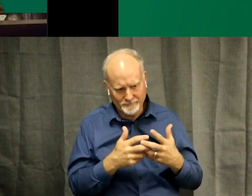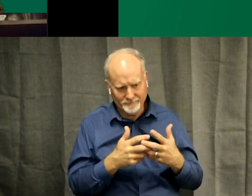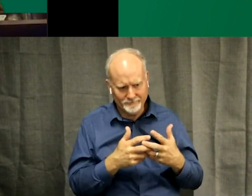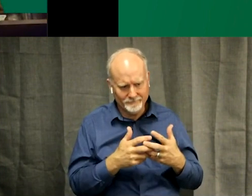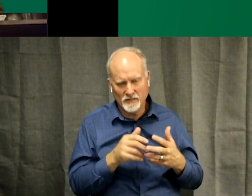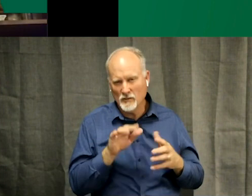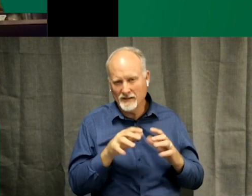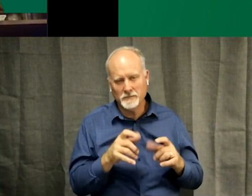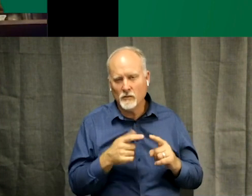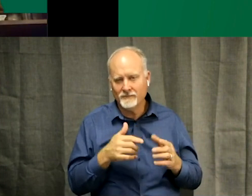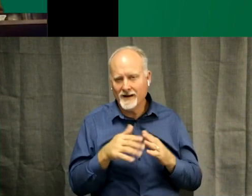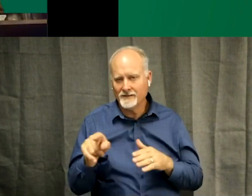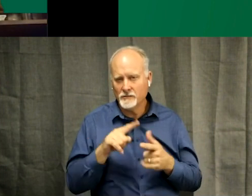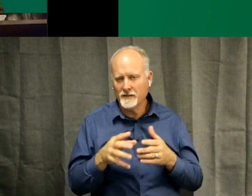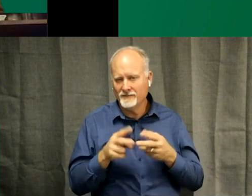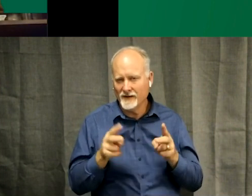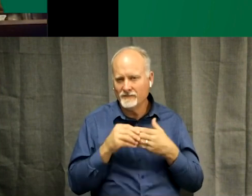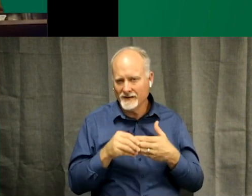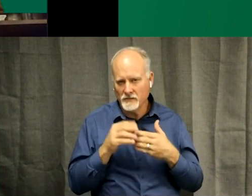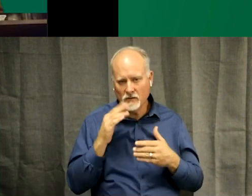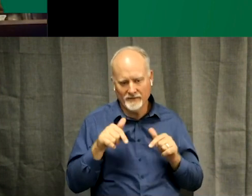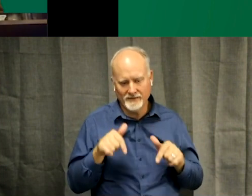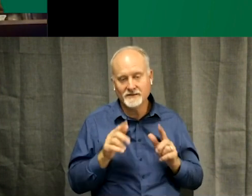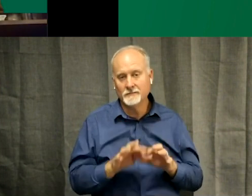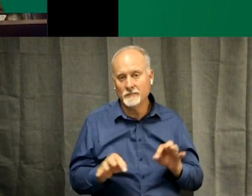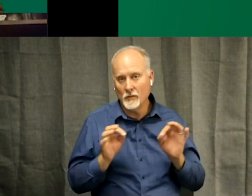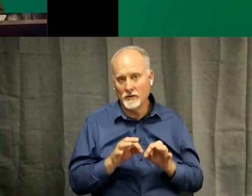but we've asked them to be very flexible knowing that this is an important civic responsibility